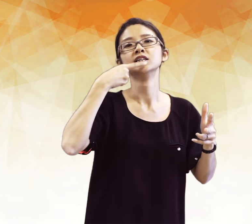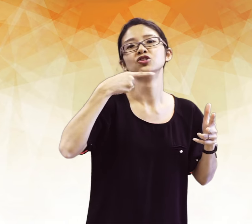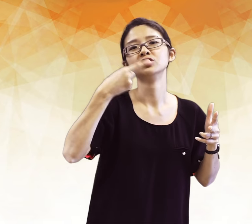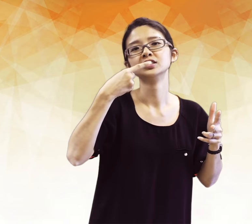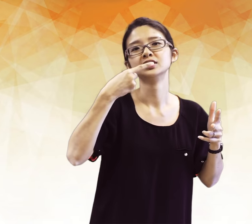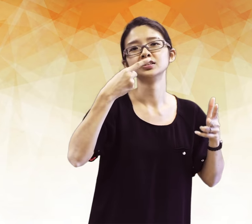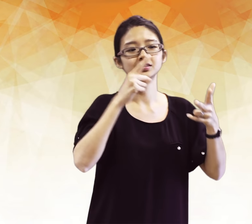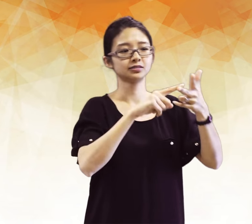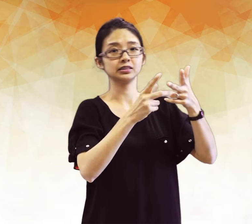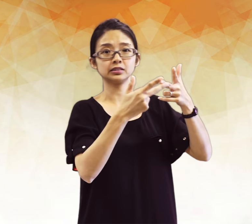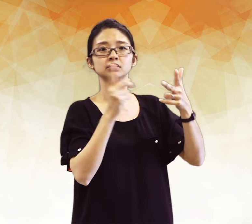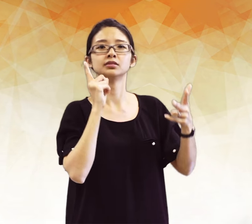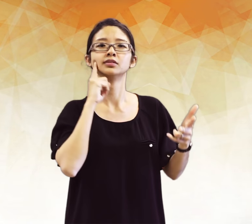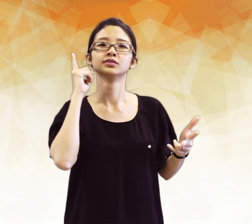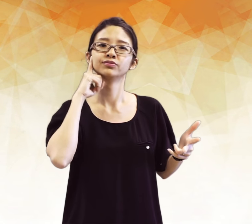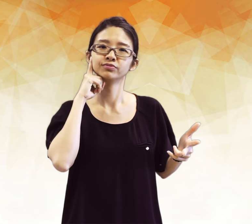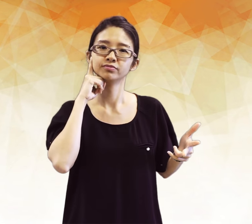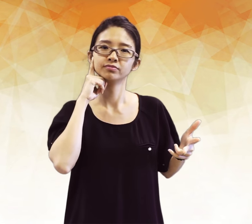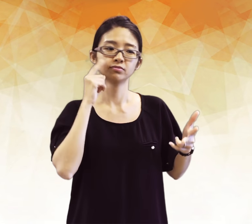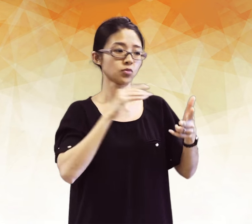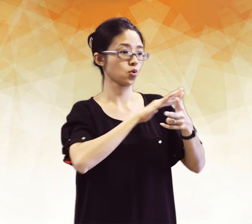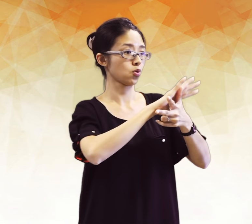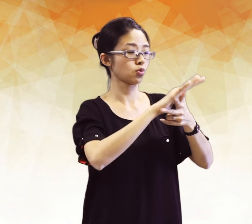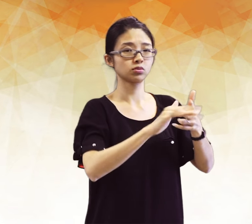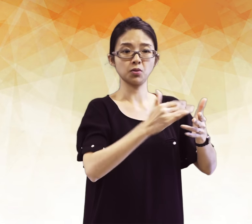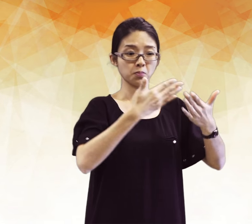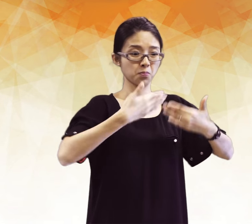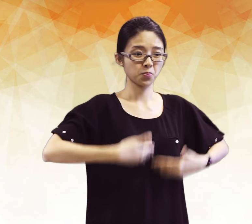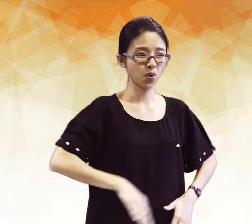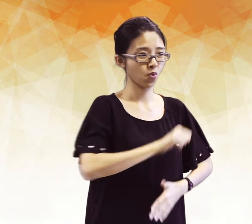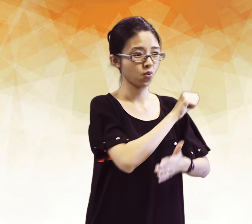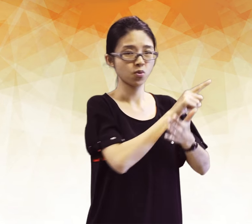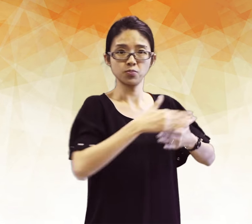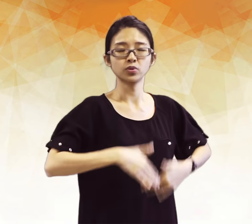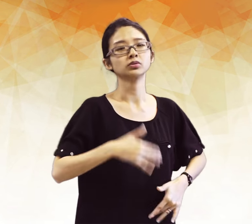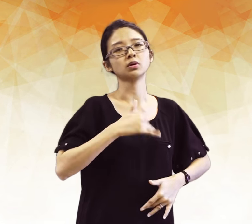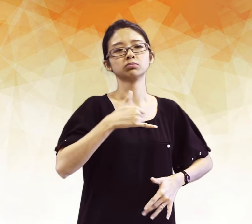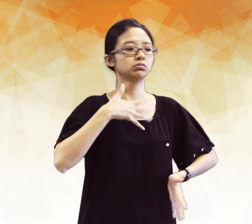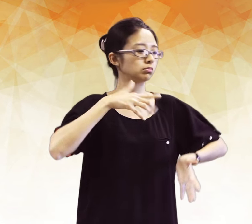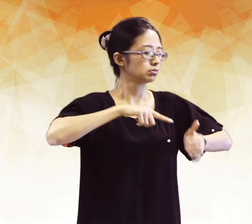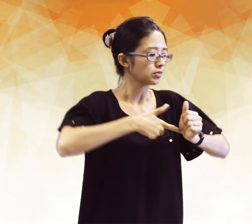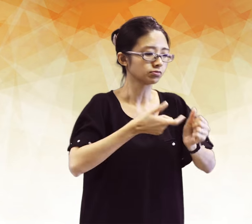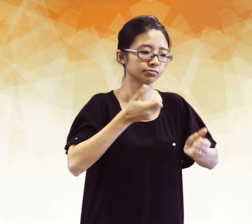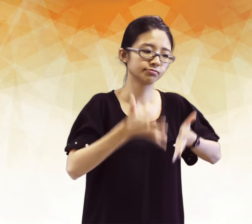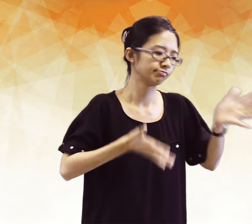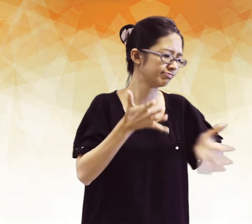My sons are hearing. My daughter is Deaf. When my children were born, I started using sign language with them.